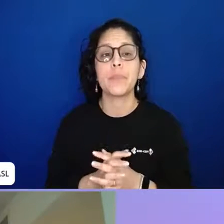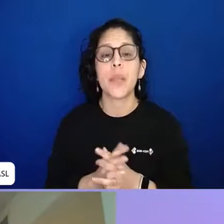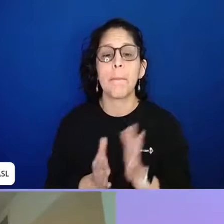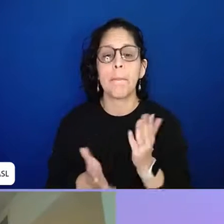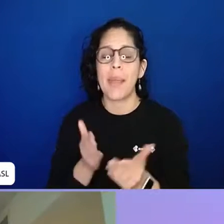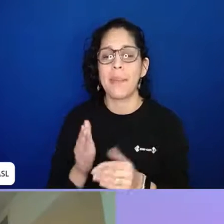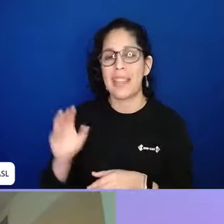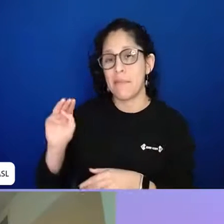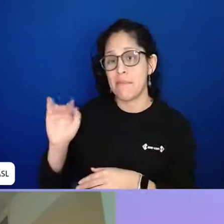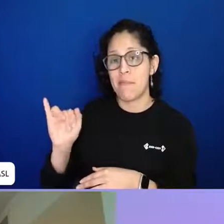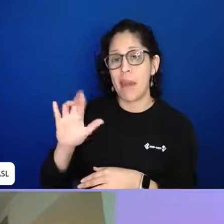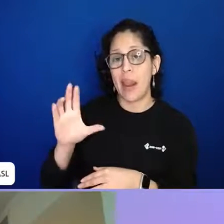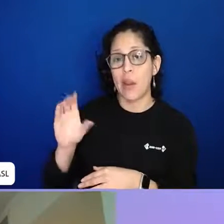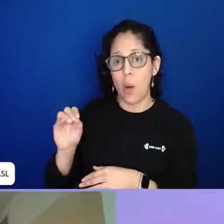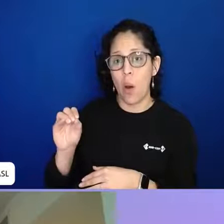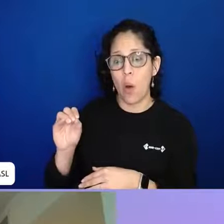contrast ratio is wrong.